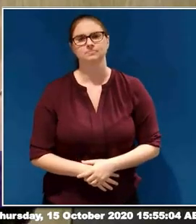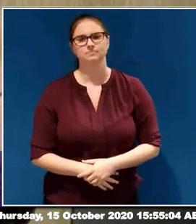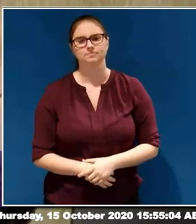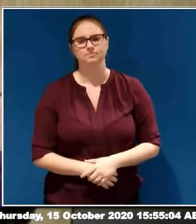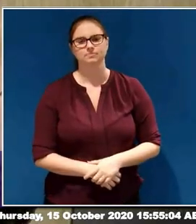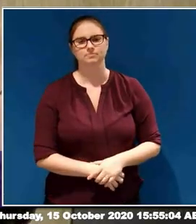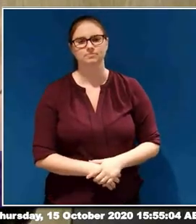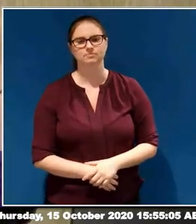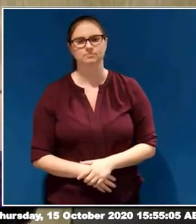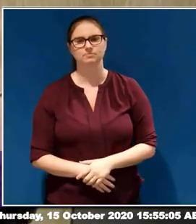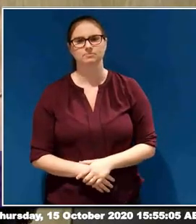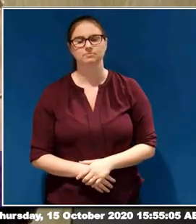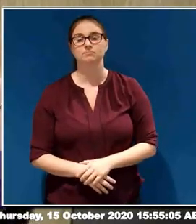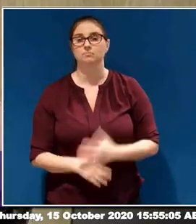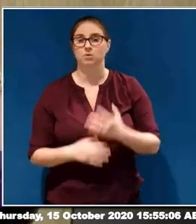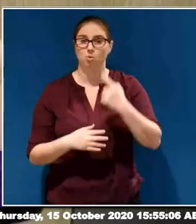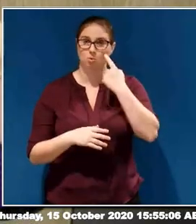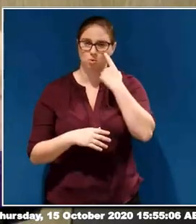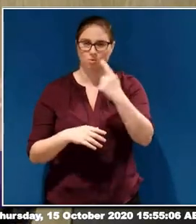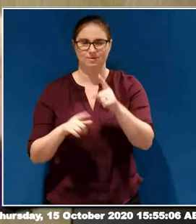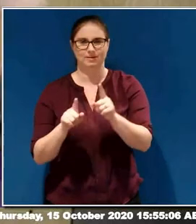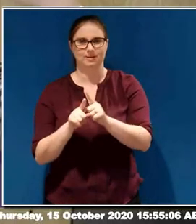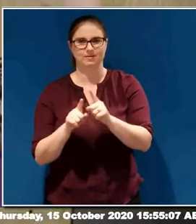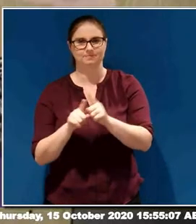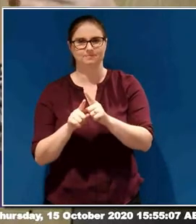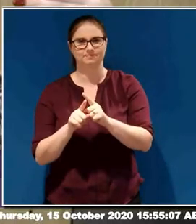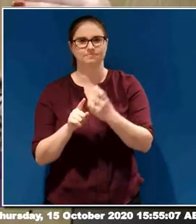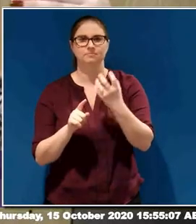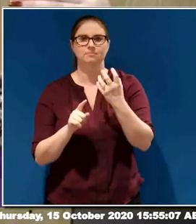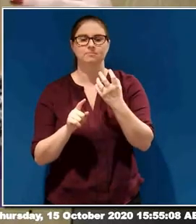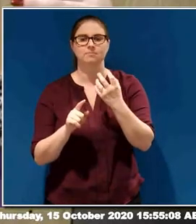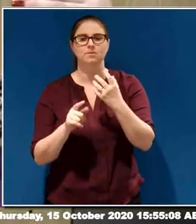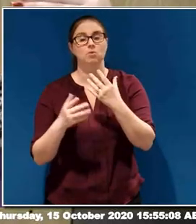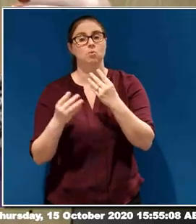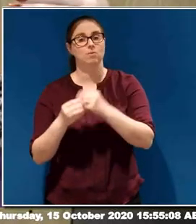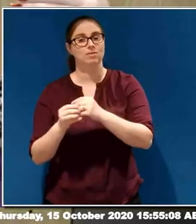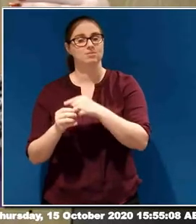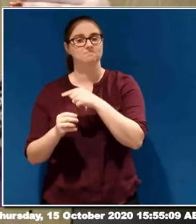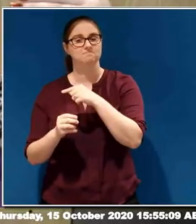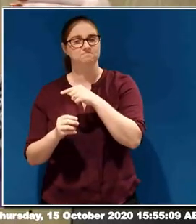effect where students will go into what's called “behaviour schools”,